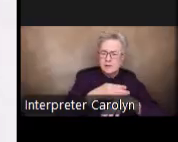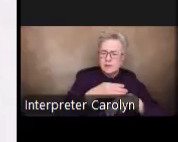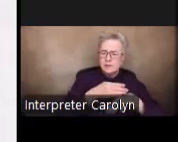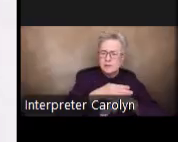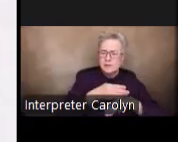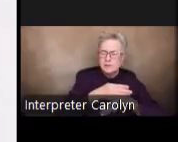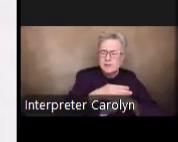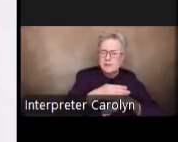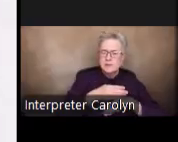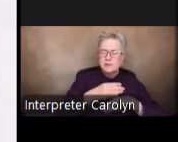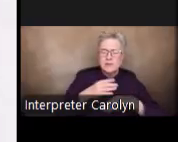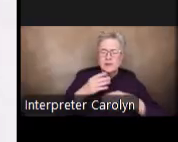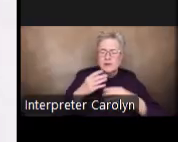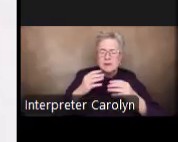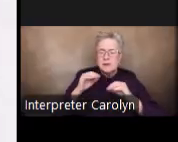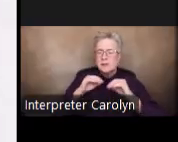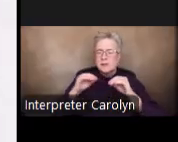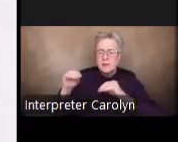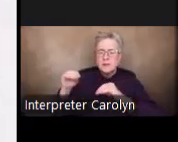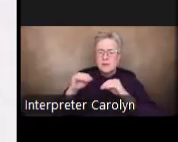language, we can't really build much variety